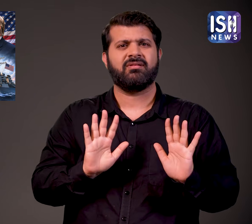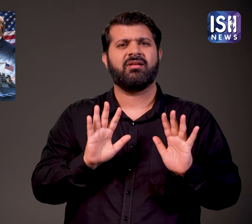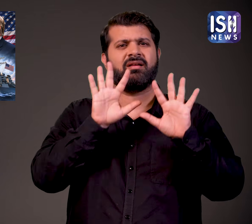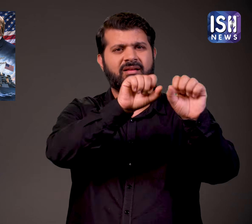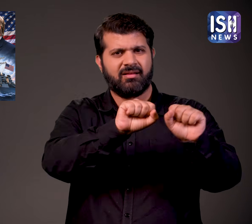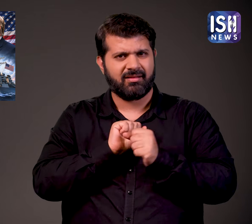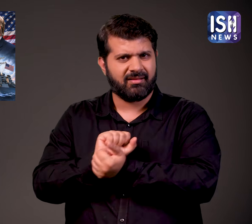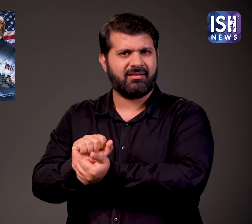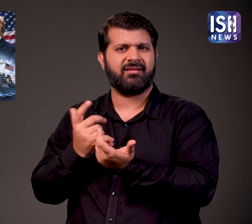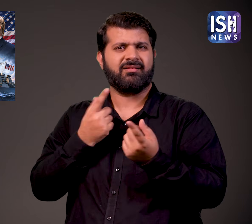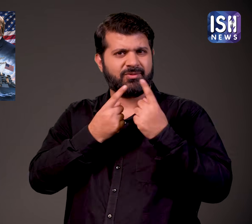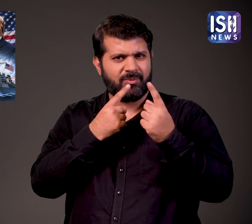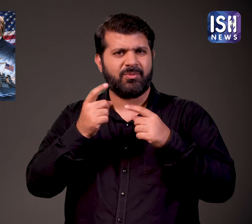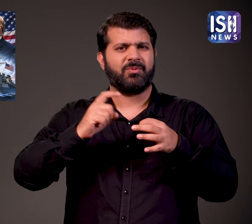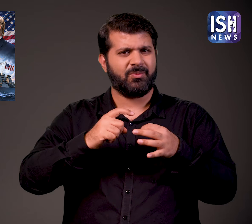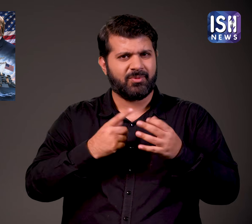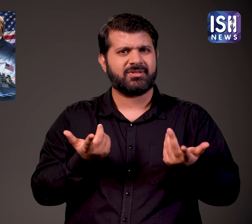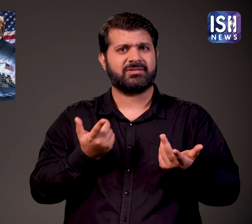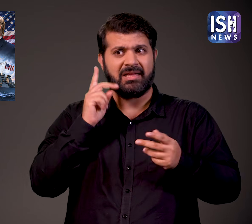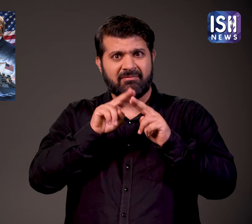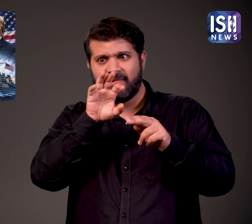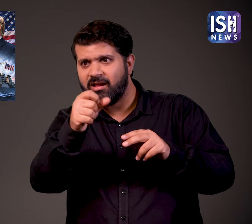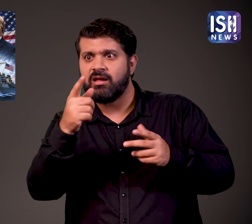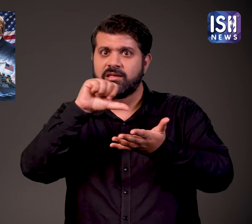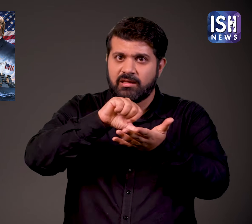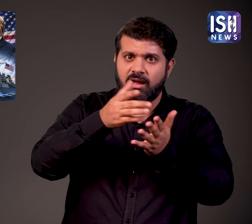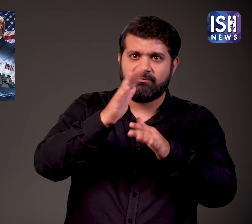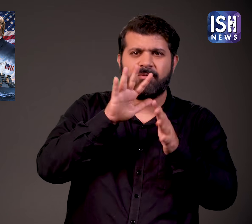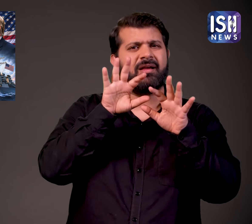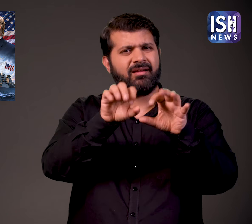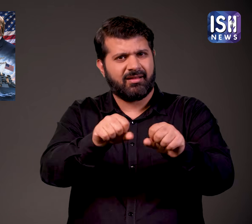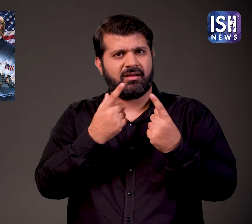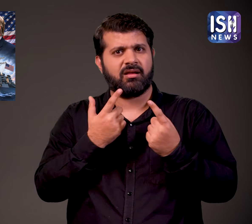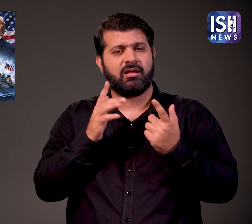detained the crew members to check whether the members were actually Iranians